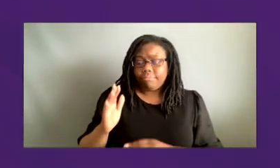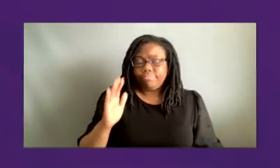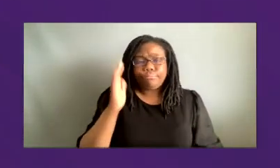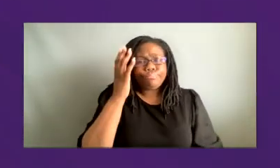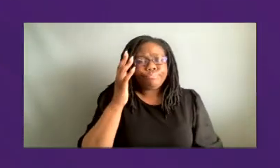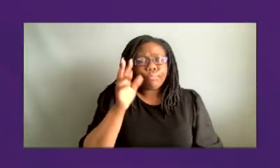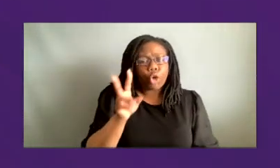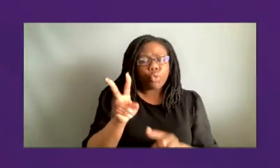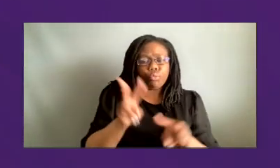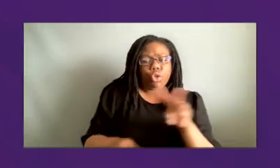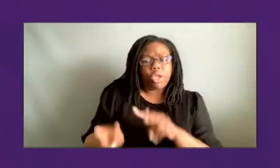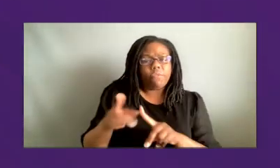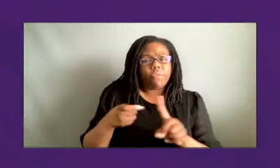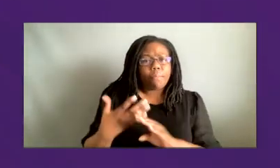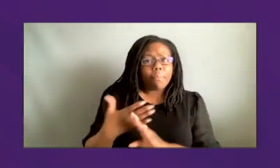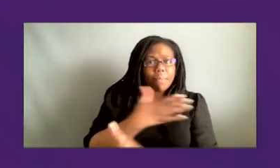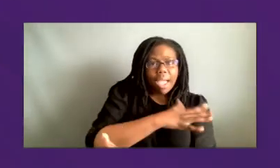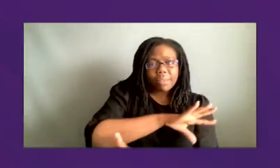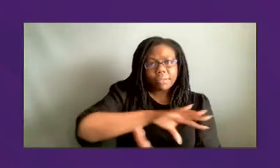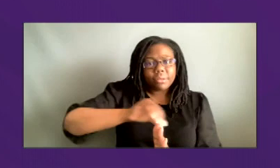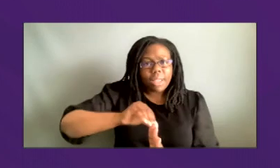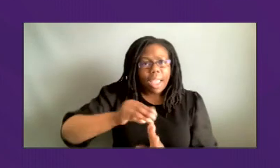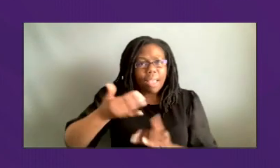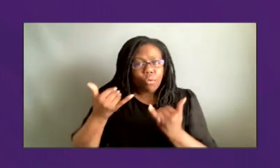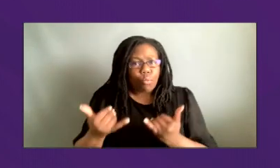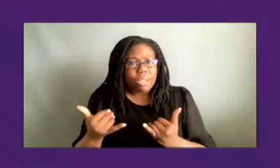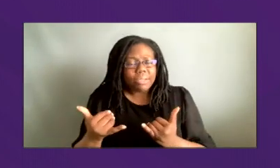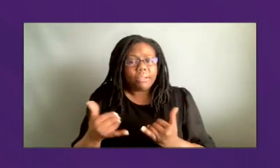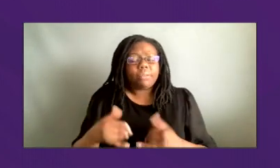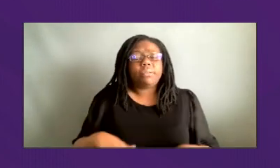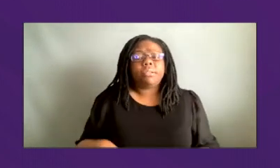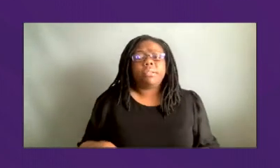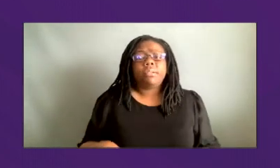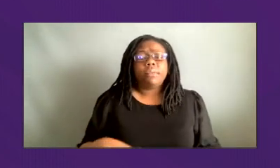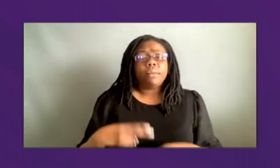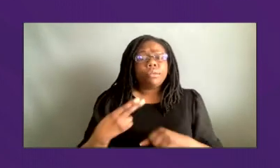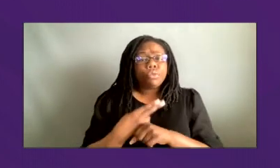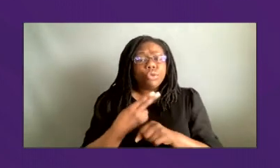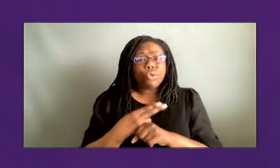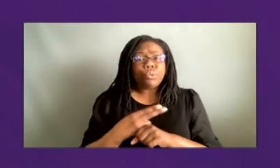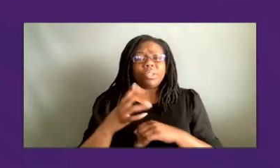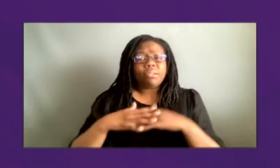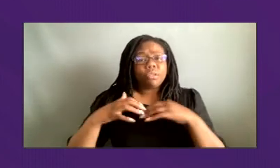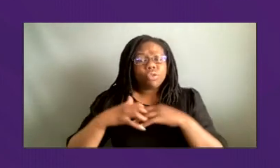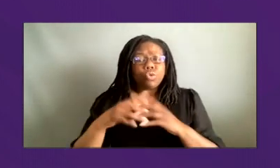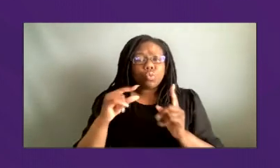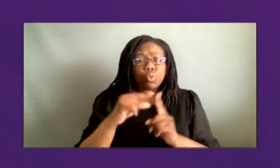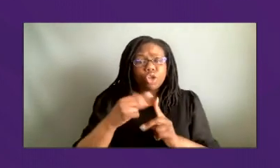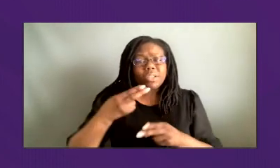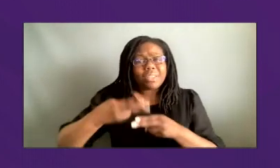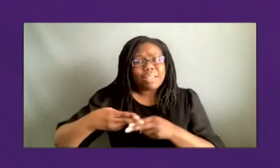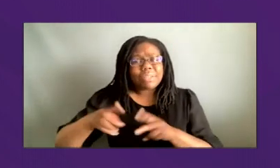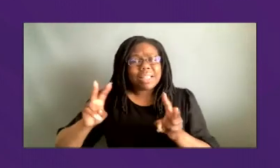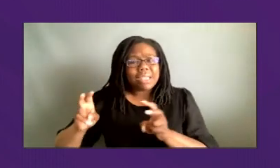and resources and to use Indigenous words or names and themes local to you. For compelling questions,